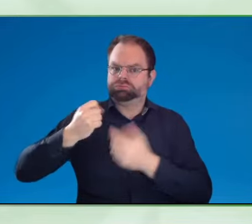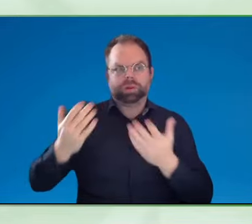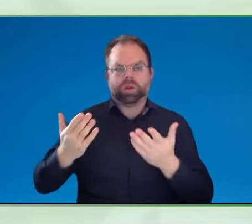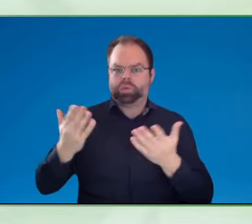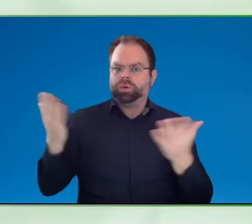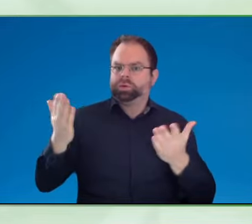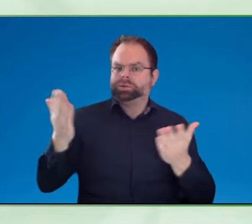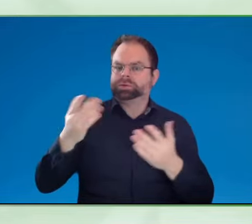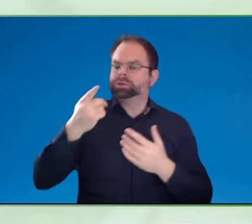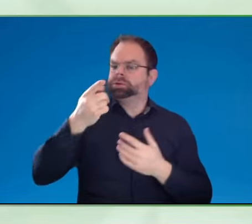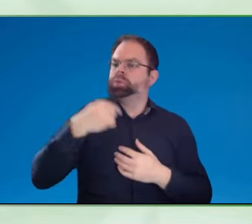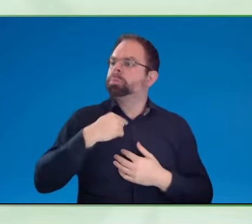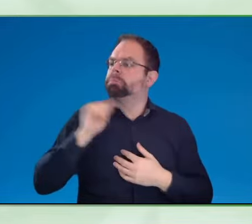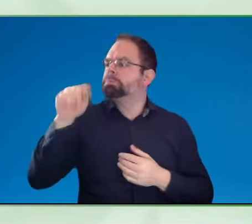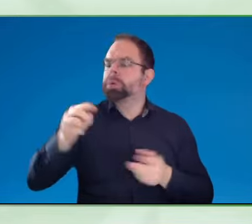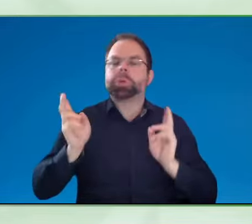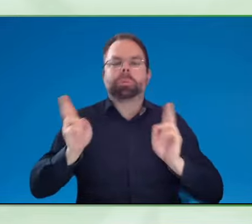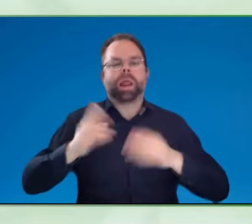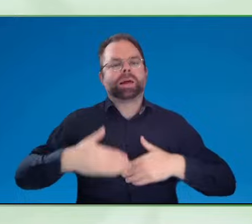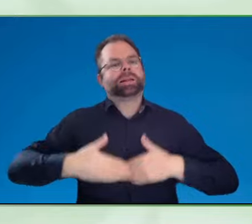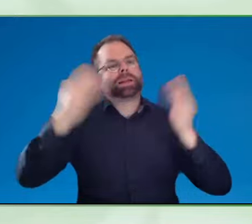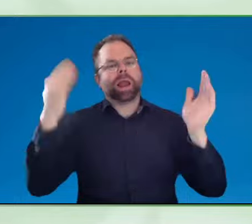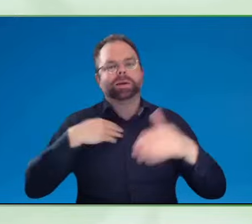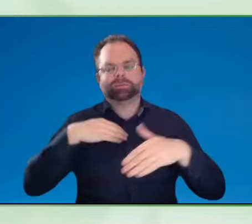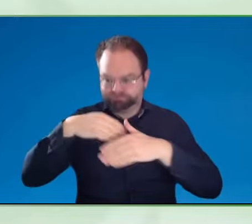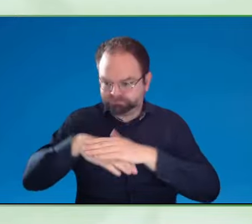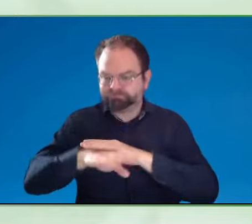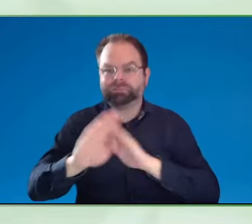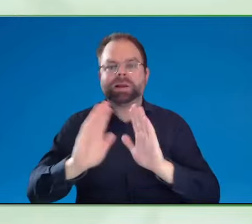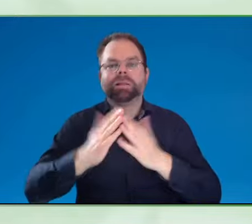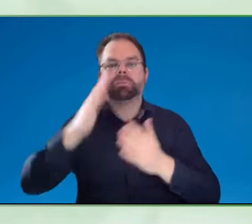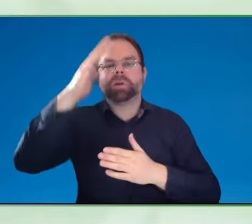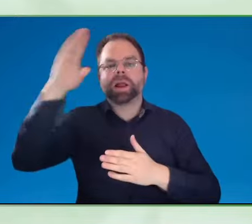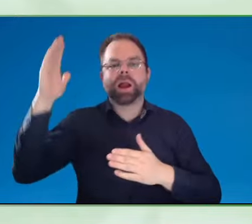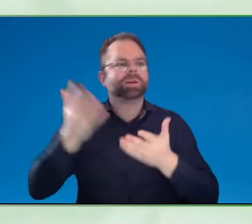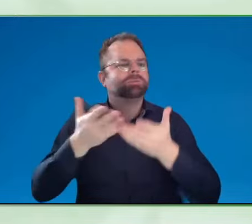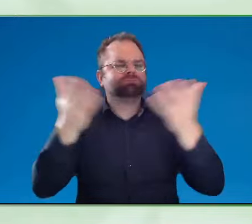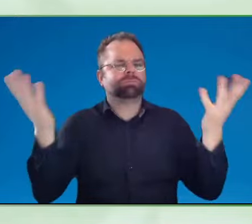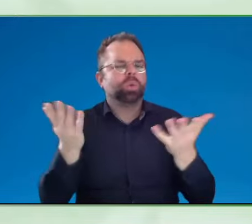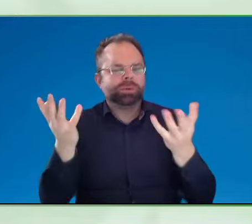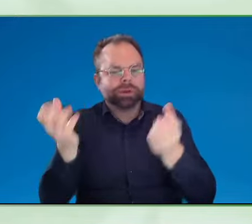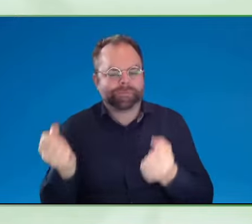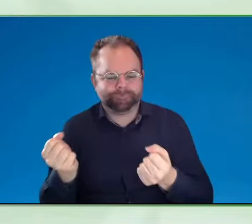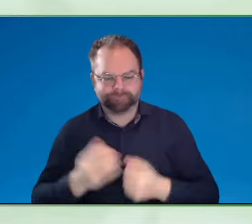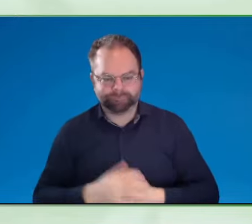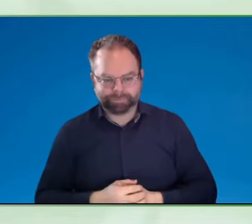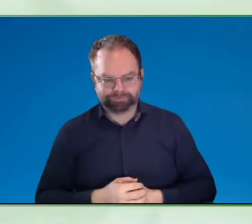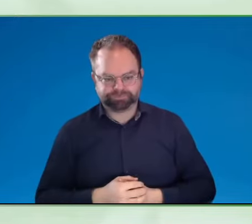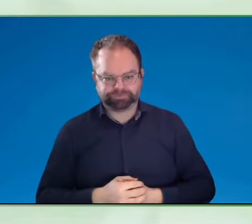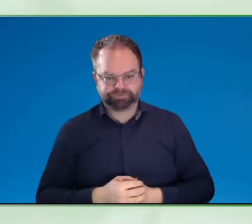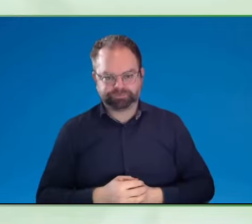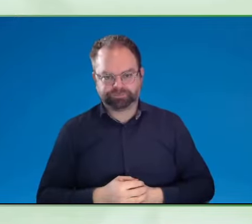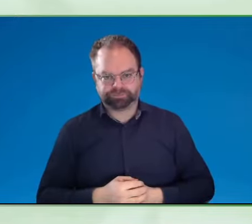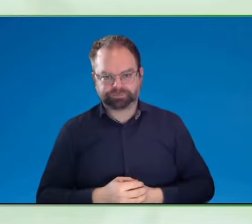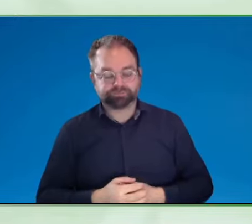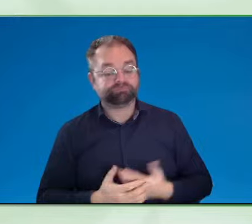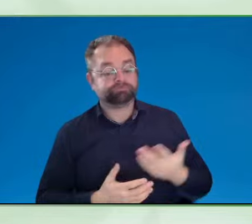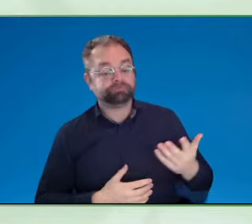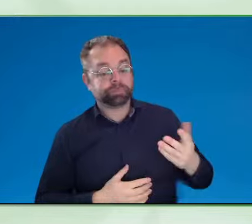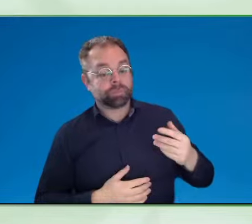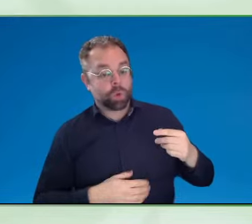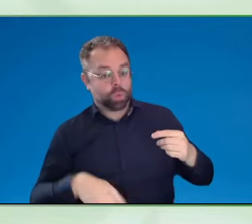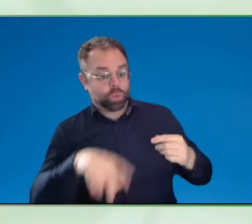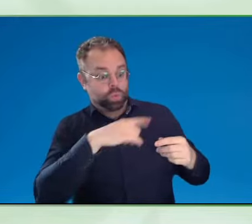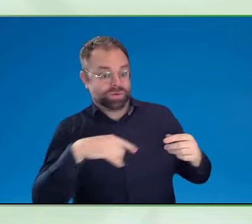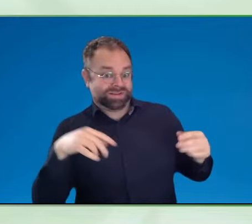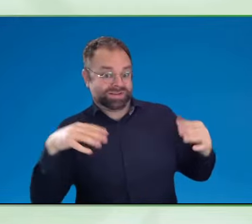We can see different people with disabilities try out our space.